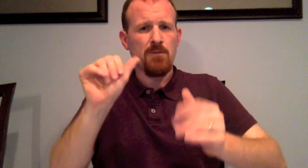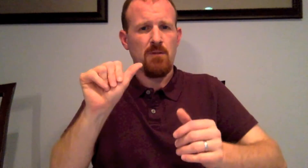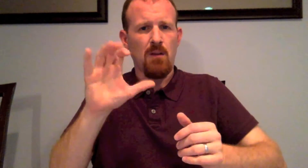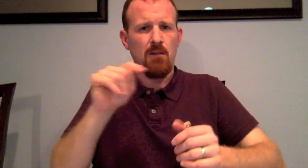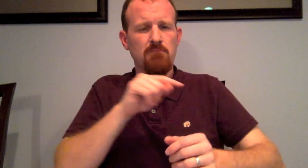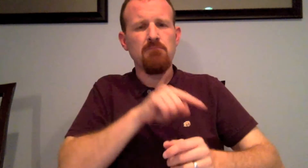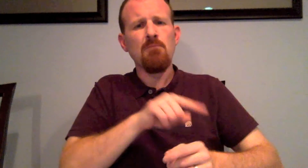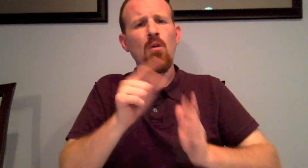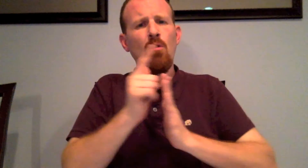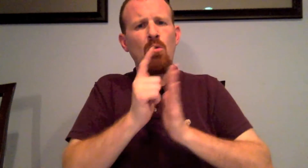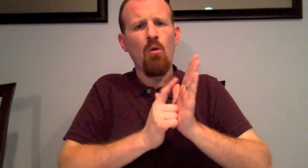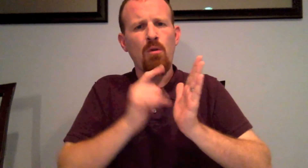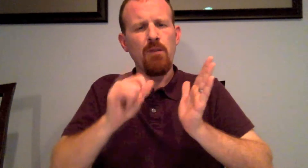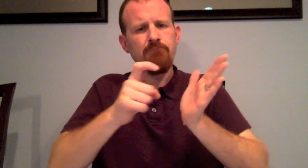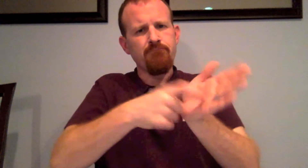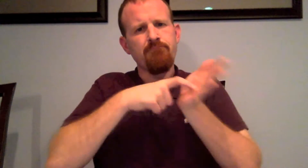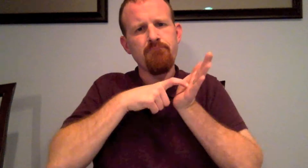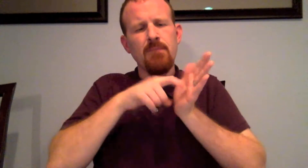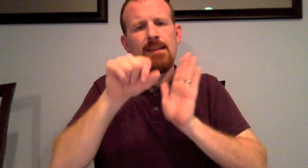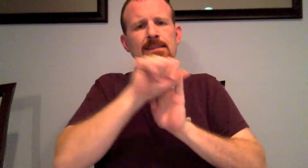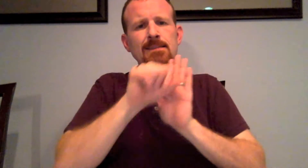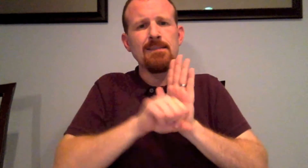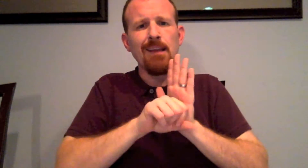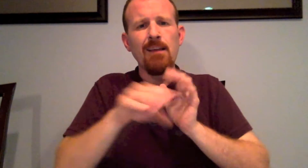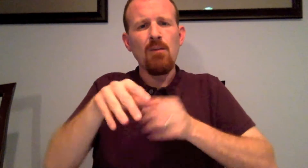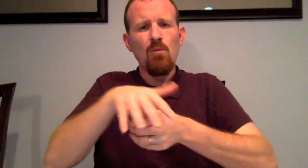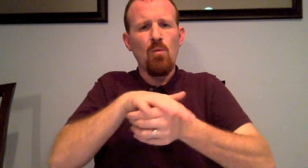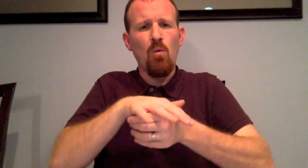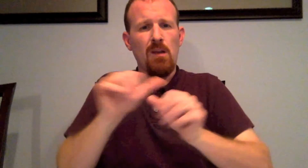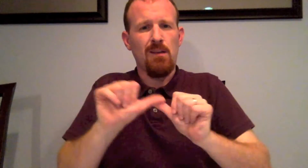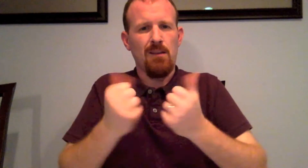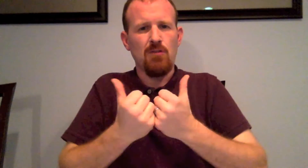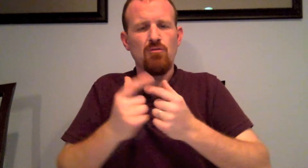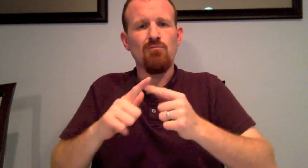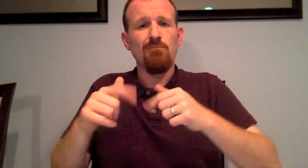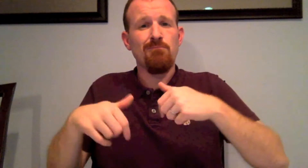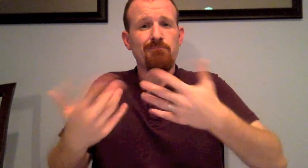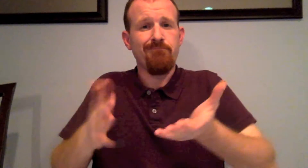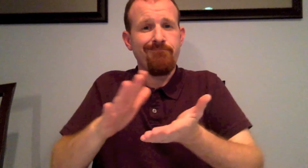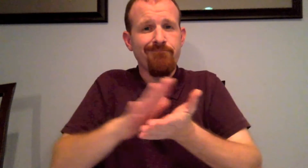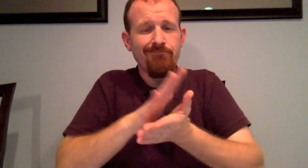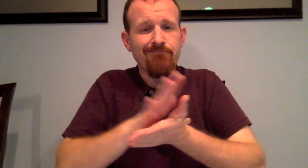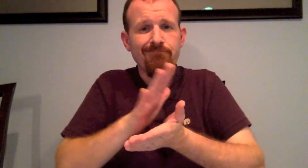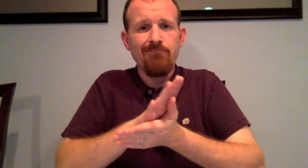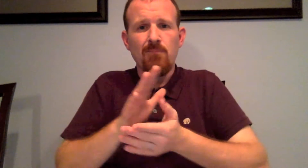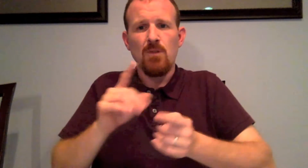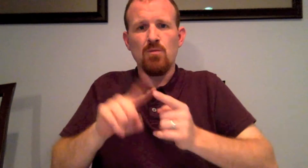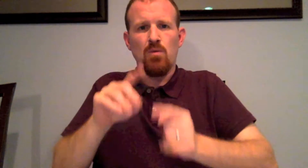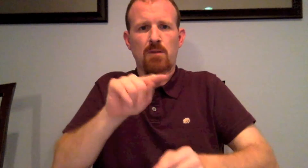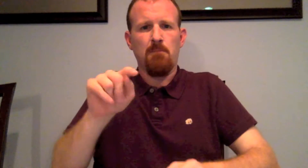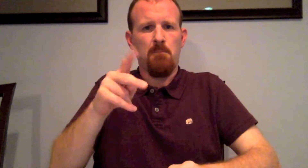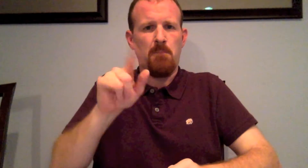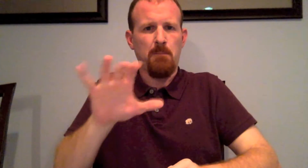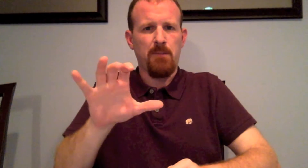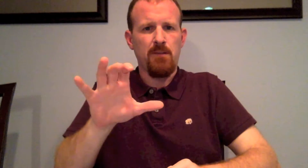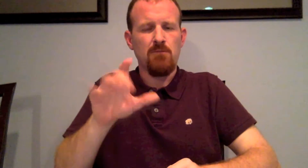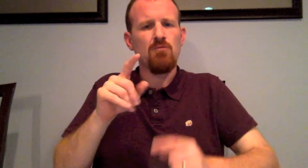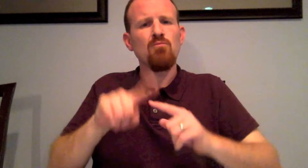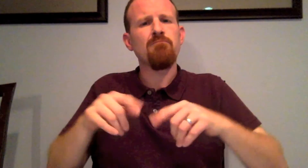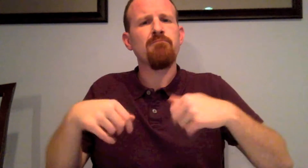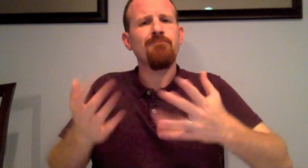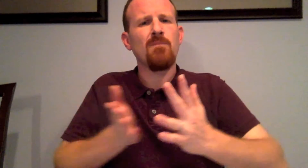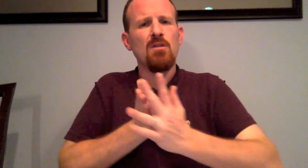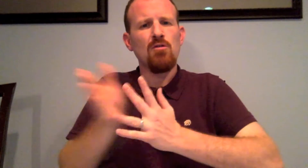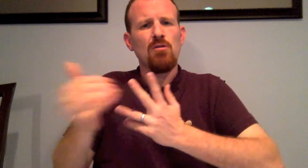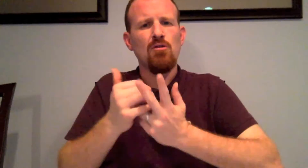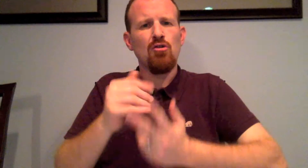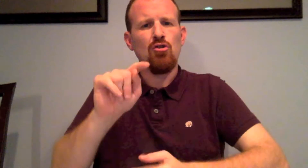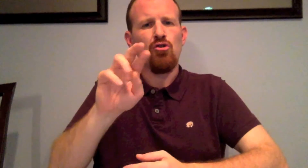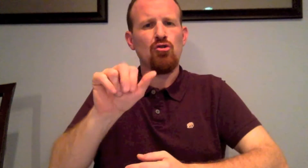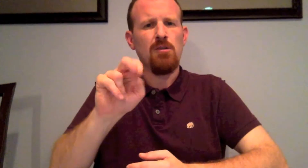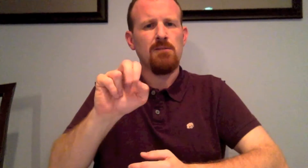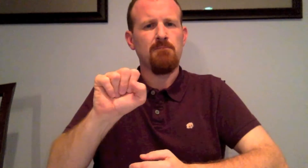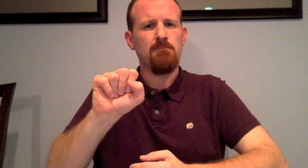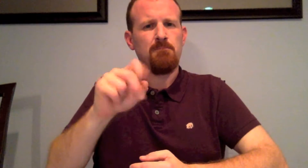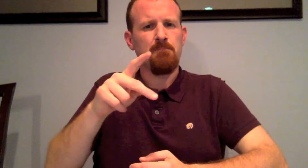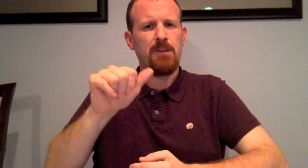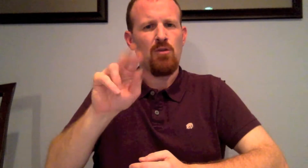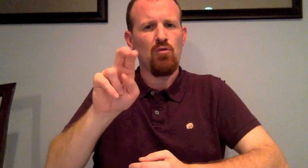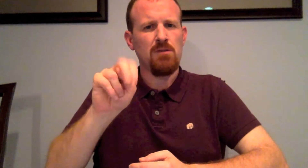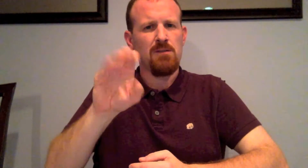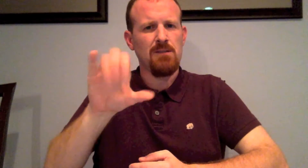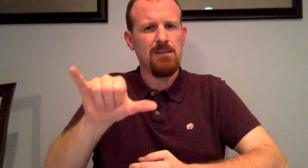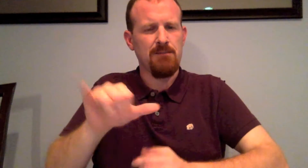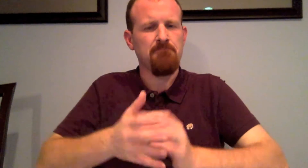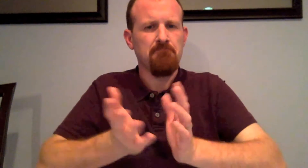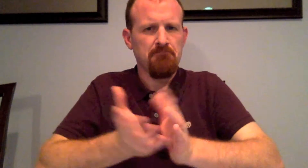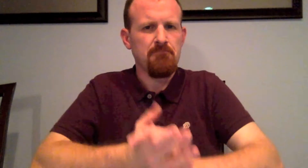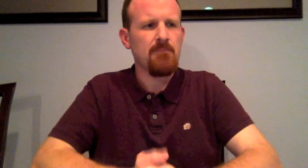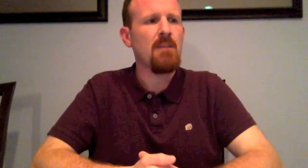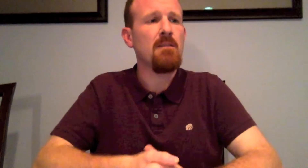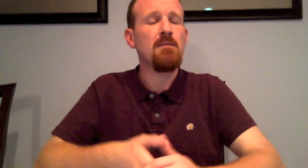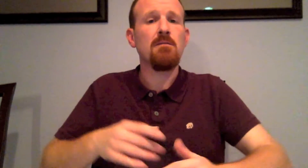acronym for “Freedom of information Act”, a state law that requires state and local agencies to submit documents to the public with an effort to ensure transparency.